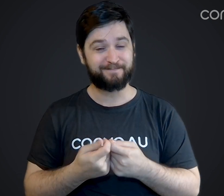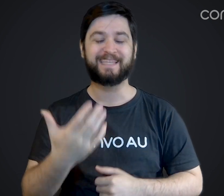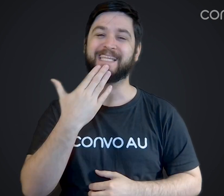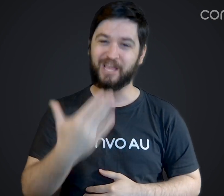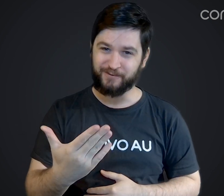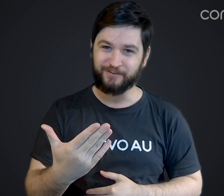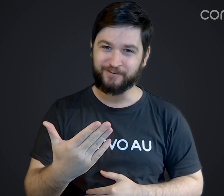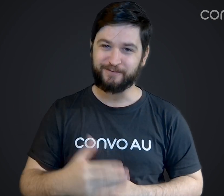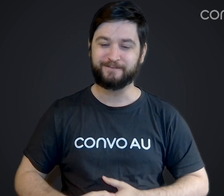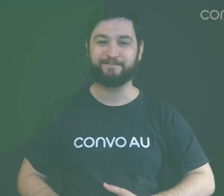Thank you!